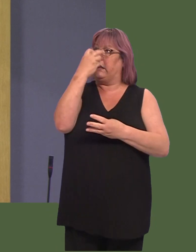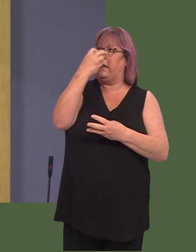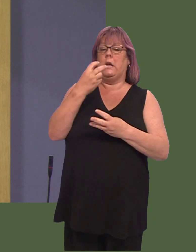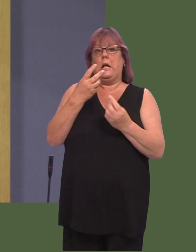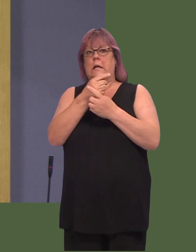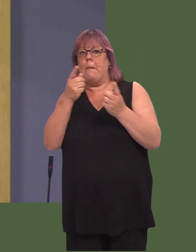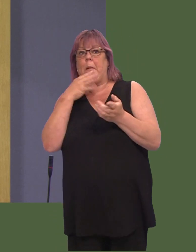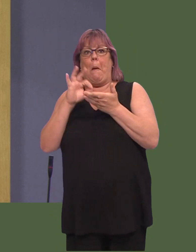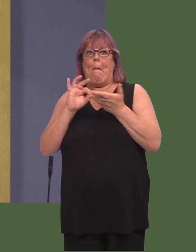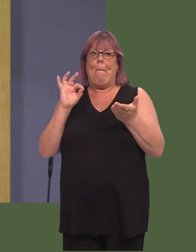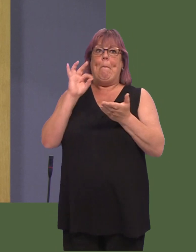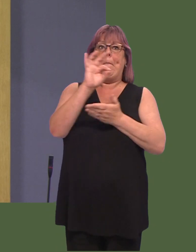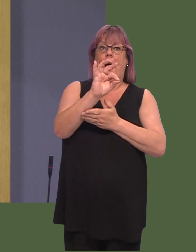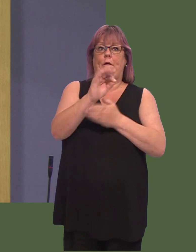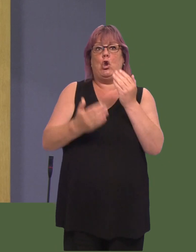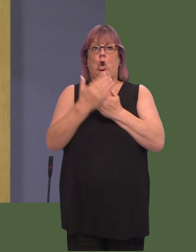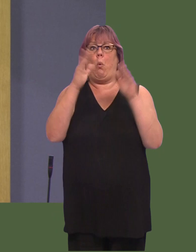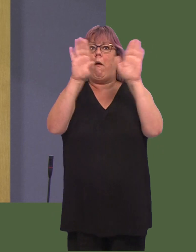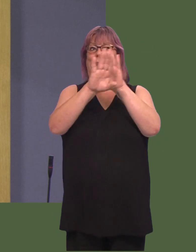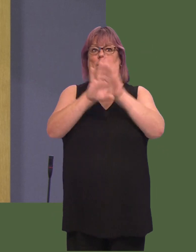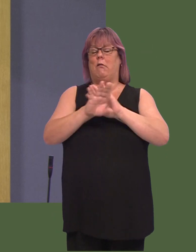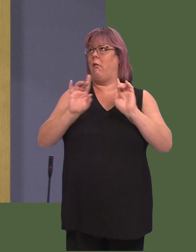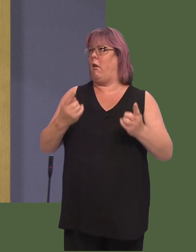Some people will not be able to afford their contribution to that cladding.